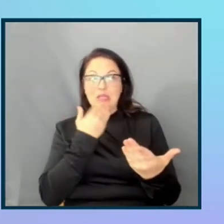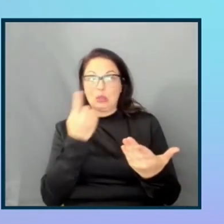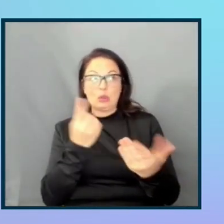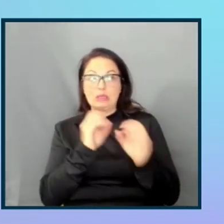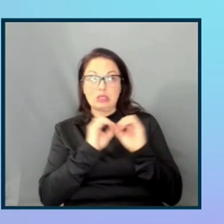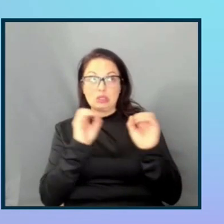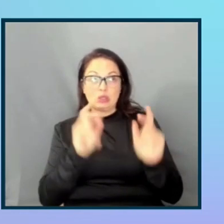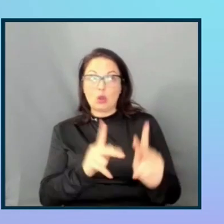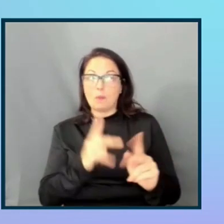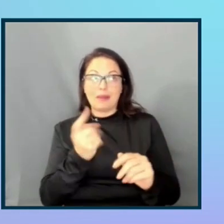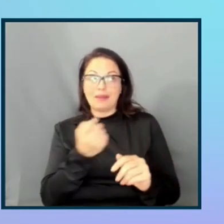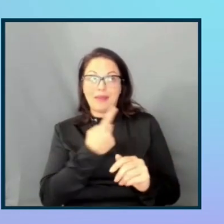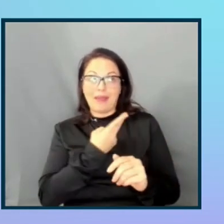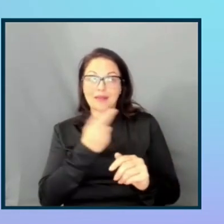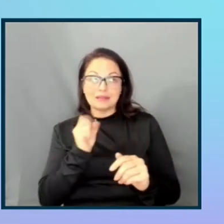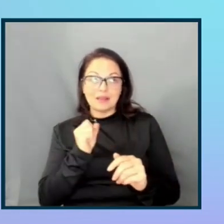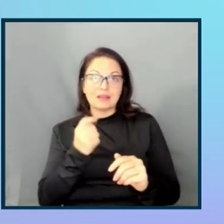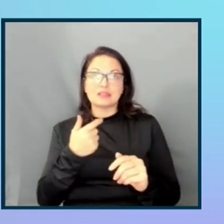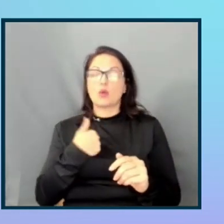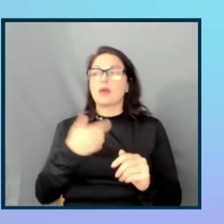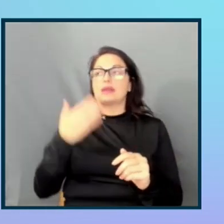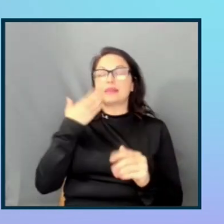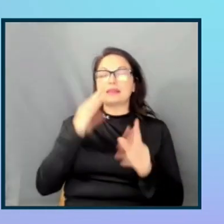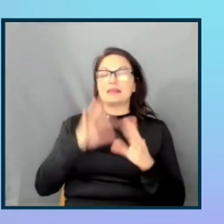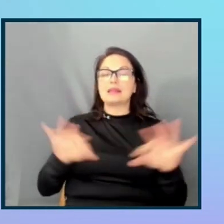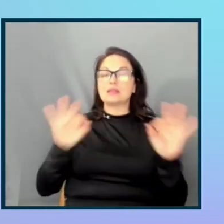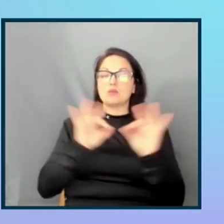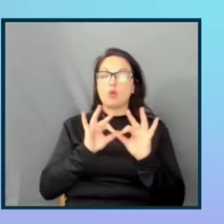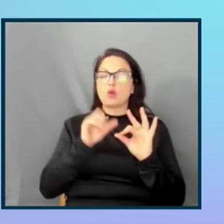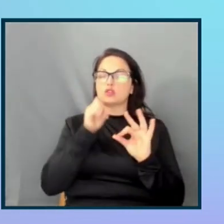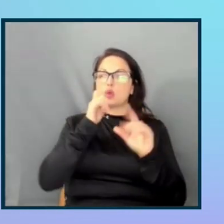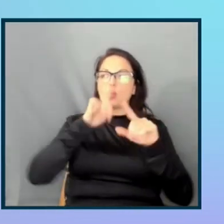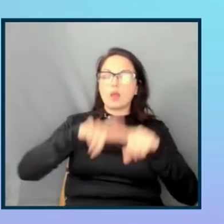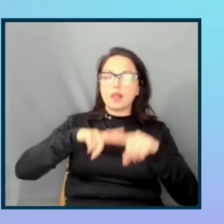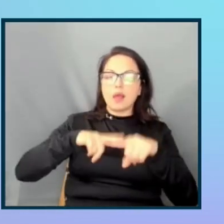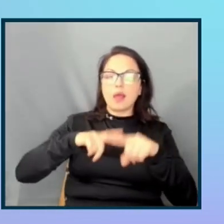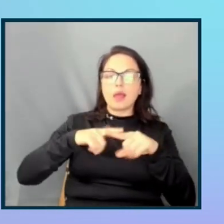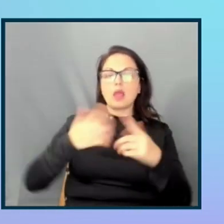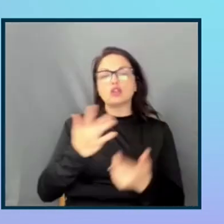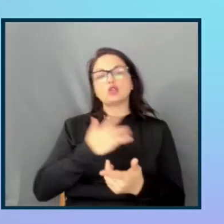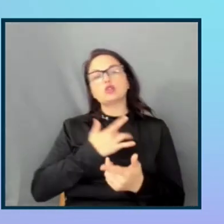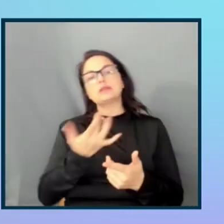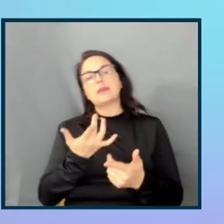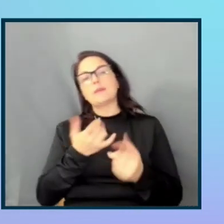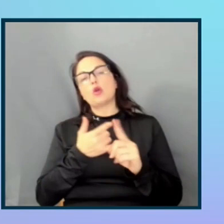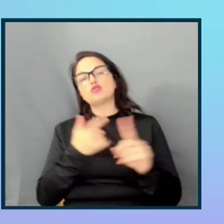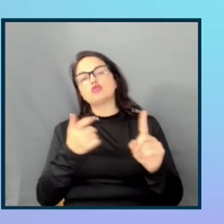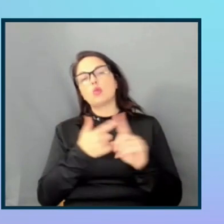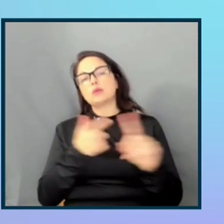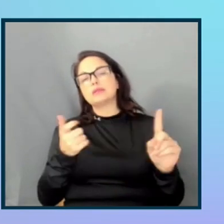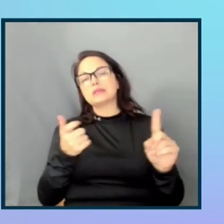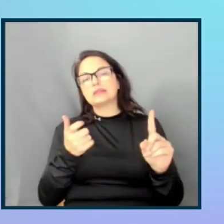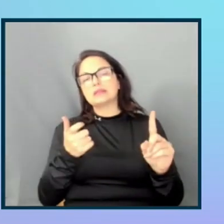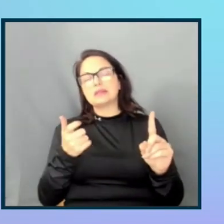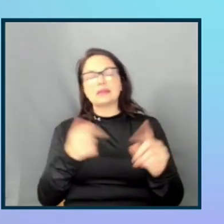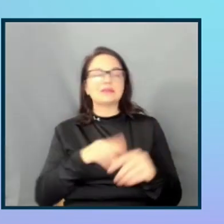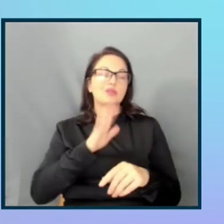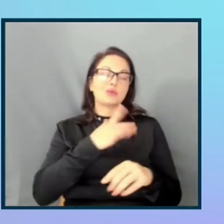And that's I think the important thing is don't just rely on your usual sources. Your usual sources will give you your usual results.